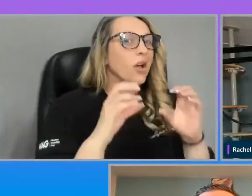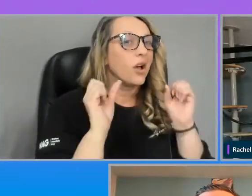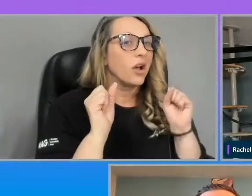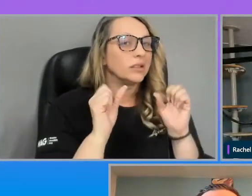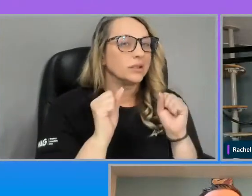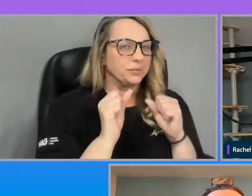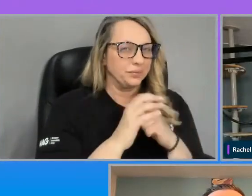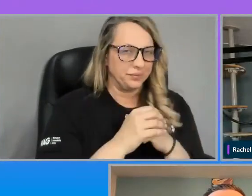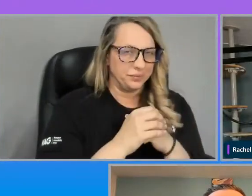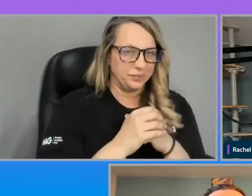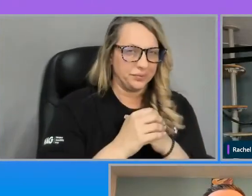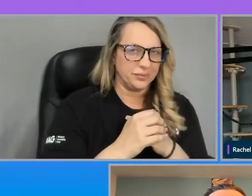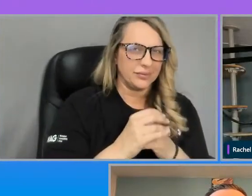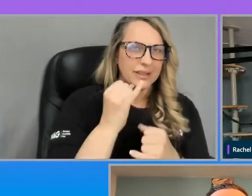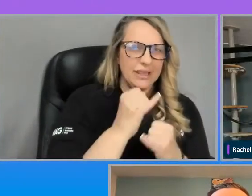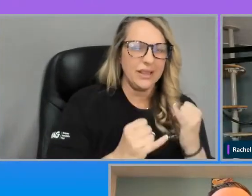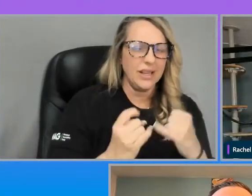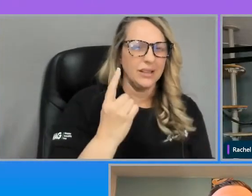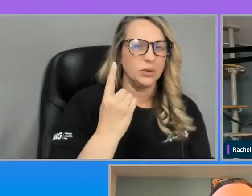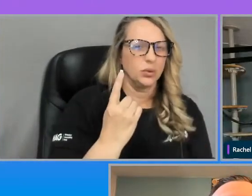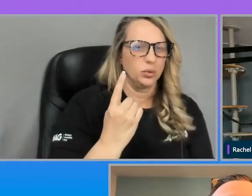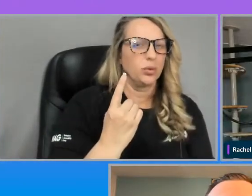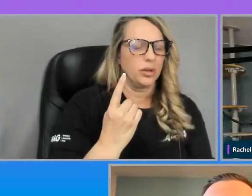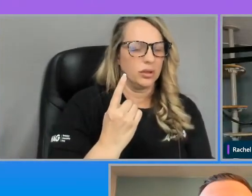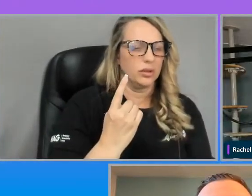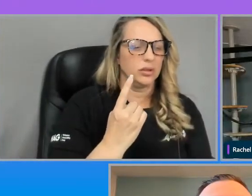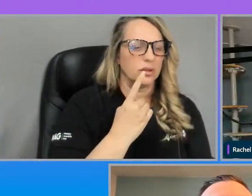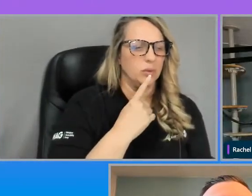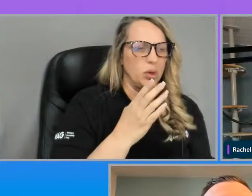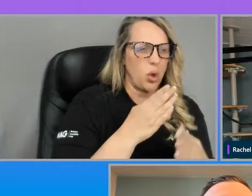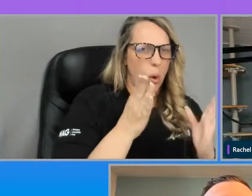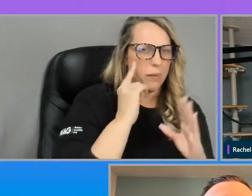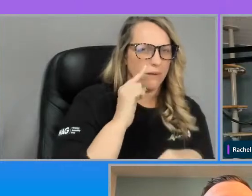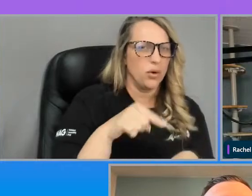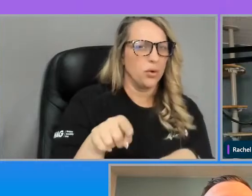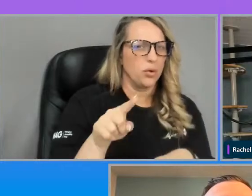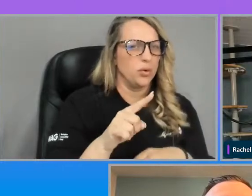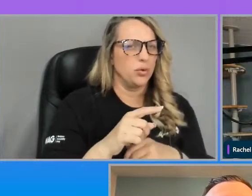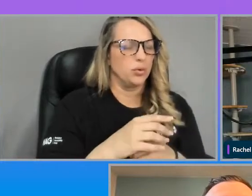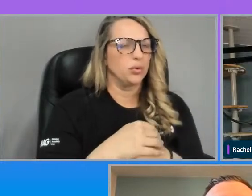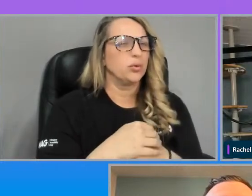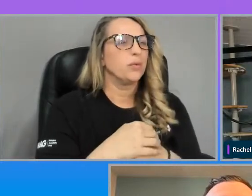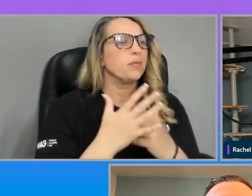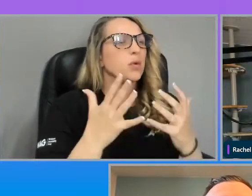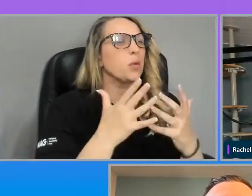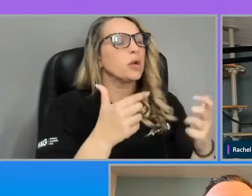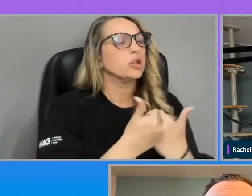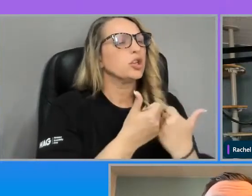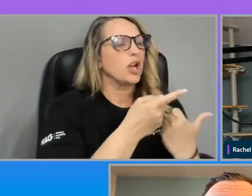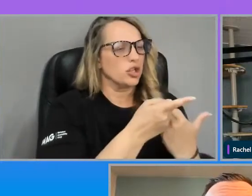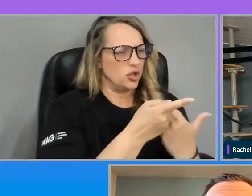Awesome. And last one is pretty open for you. What are